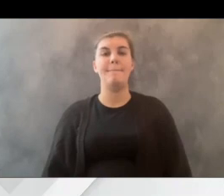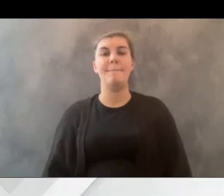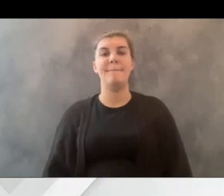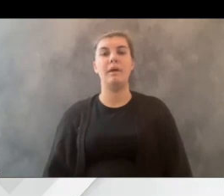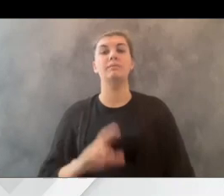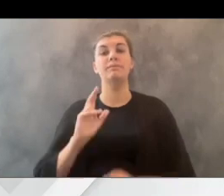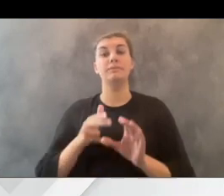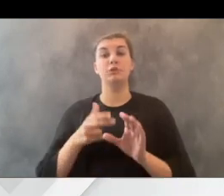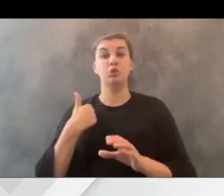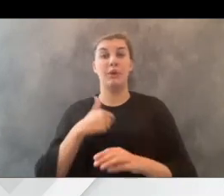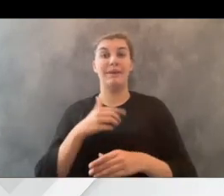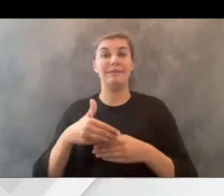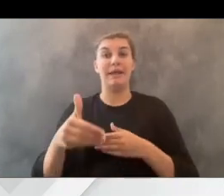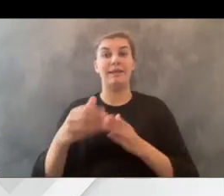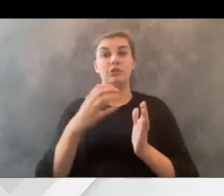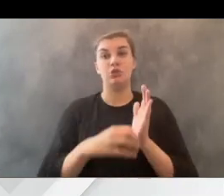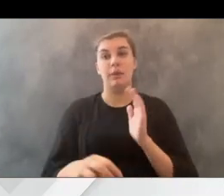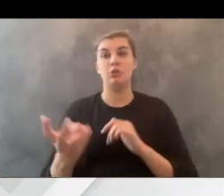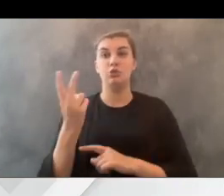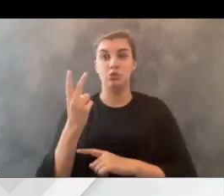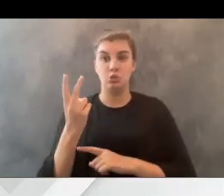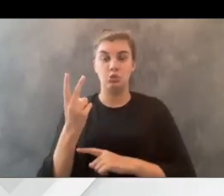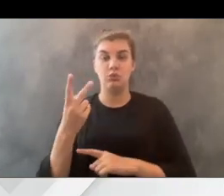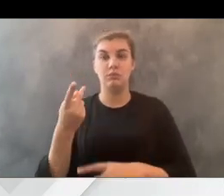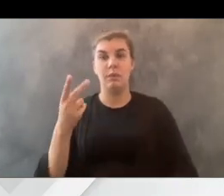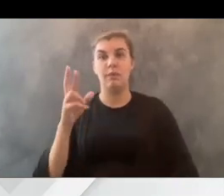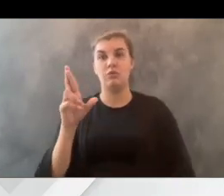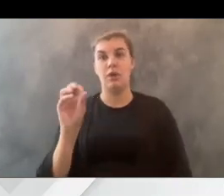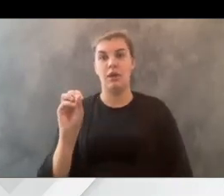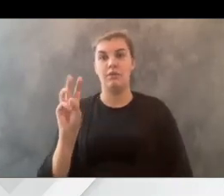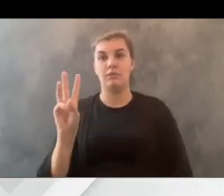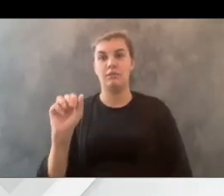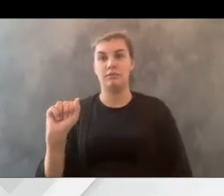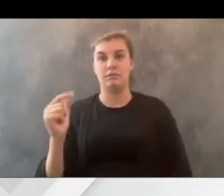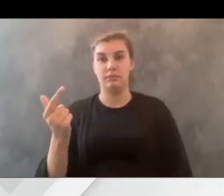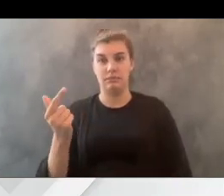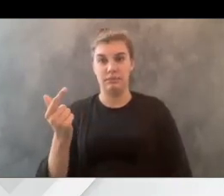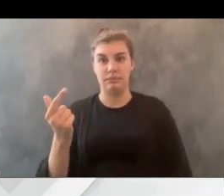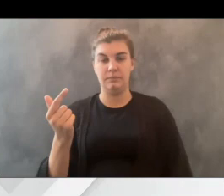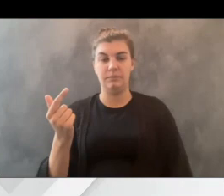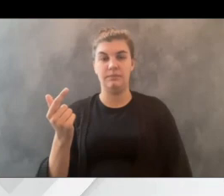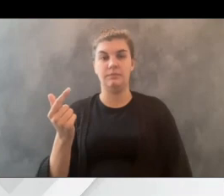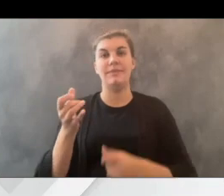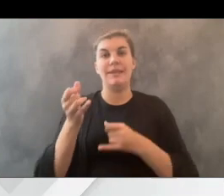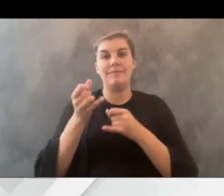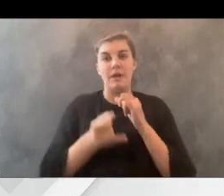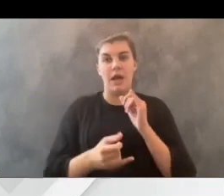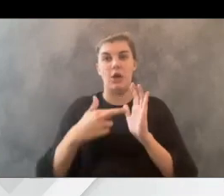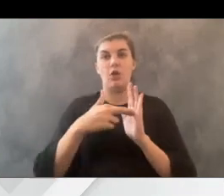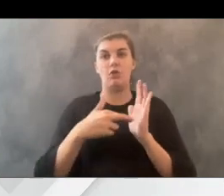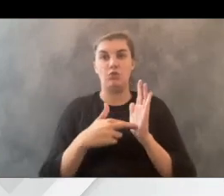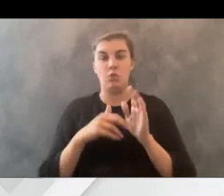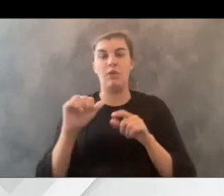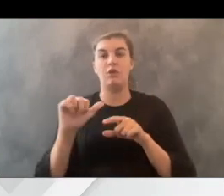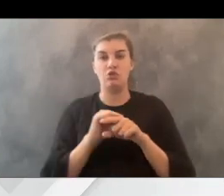Join us next for chapter 2 of the Public Right-of-Way Accessibility Guidelines final rule training modules.